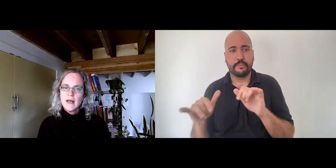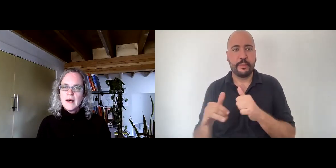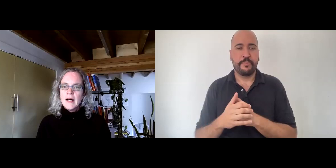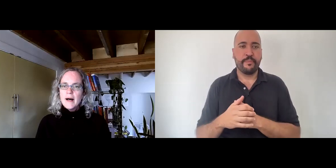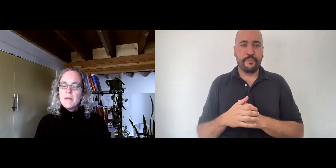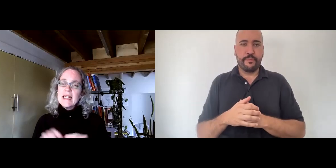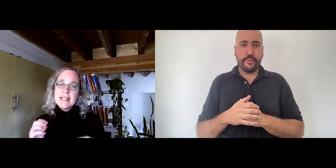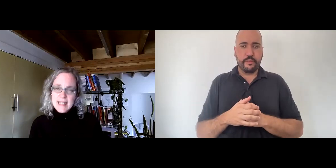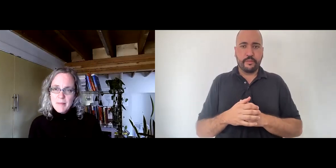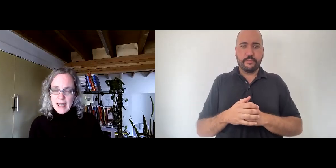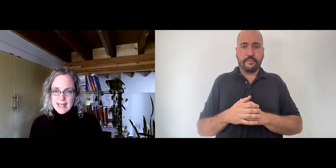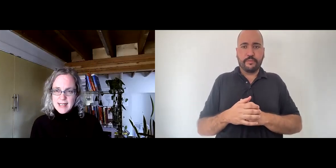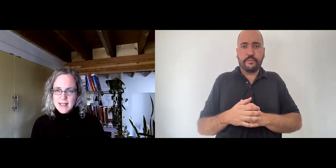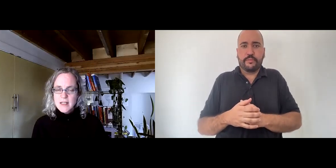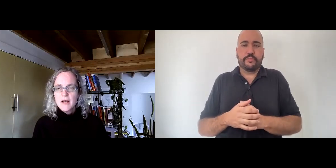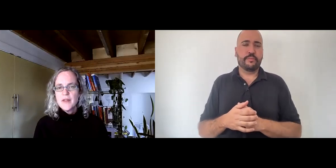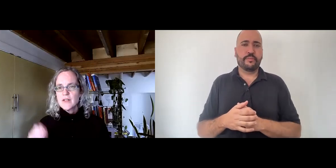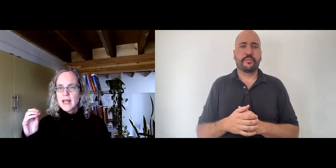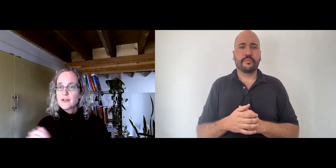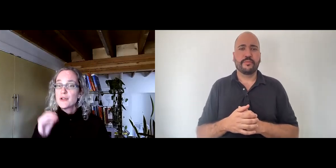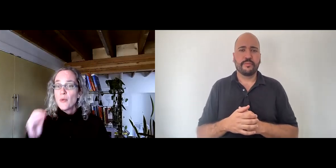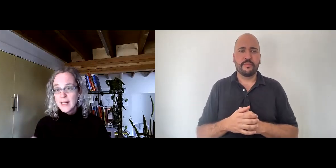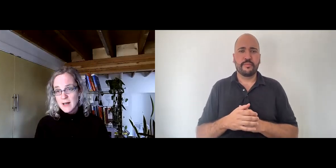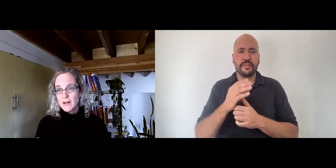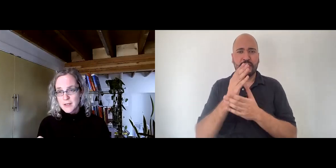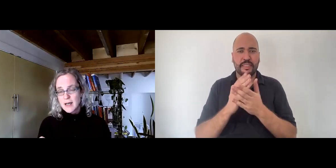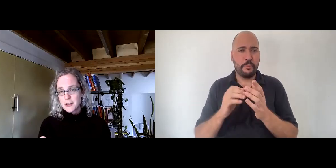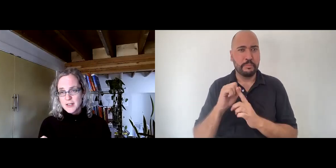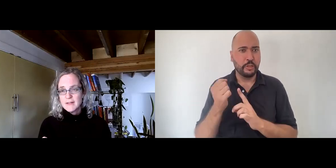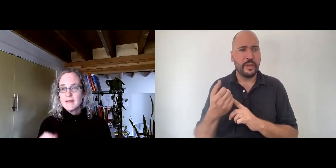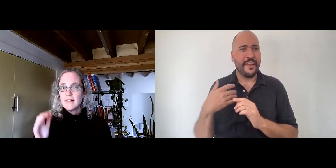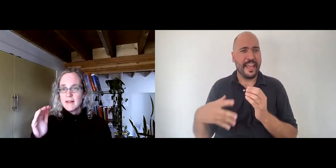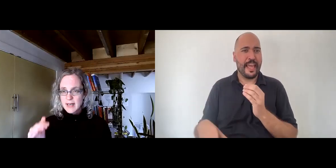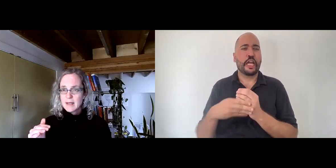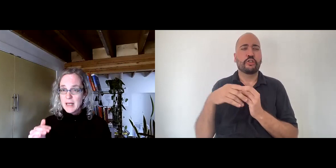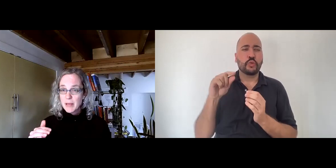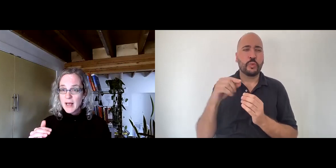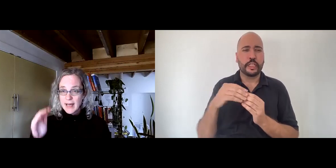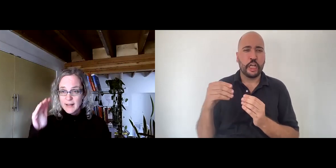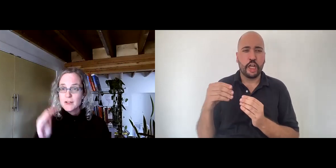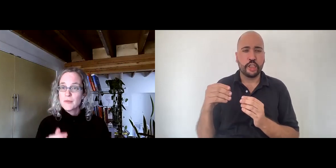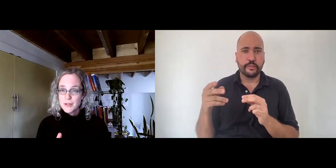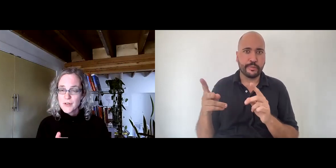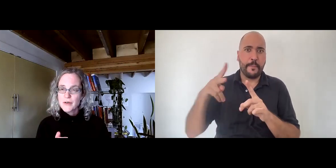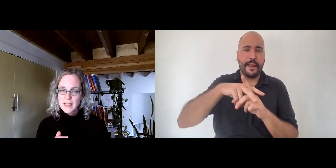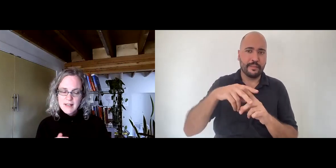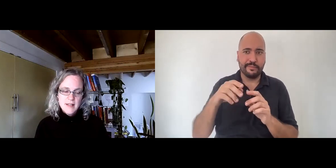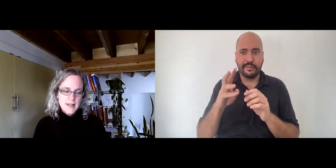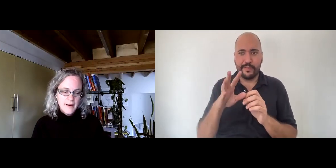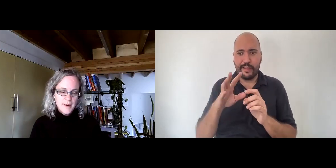In some cases there's an extra $20 deduction that can be applied to reduce earnings.